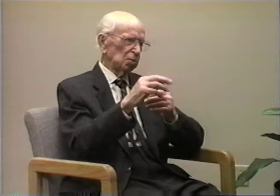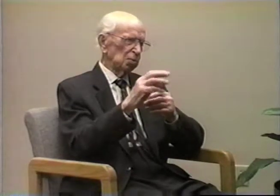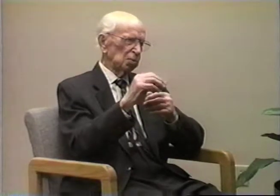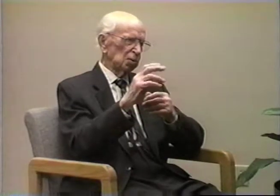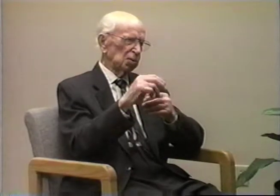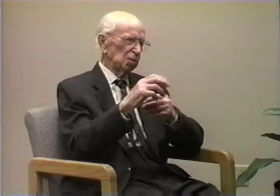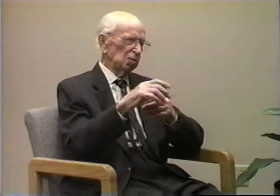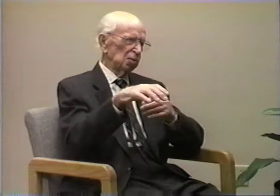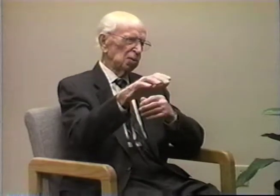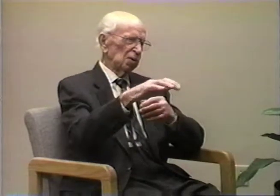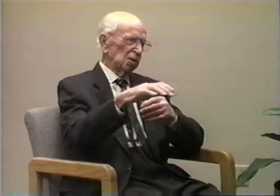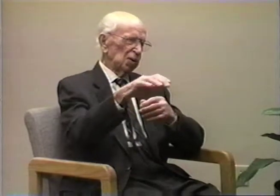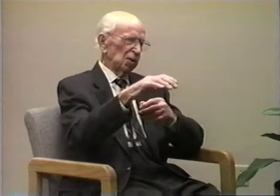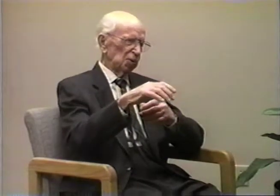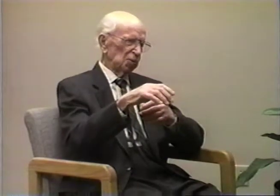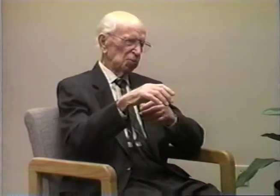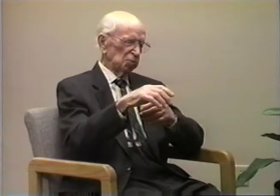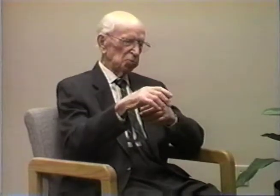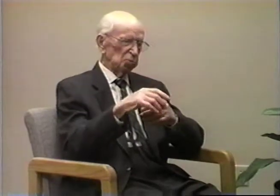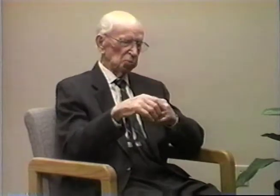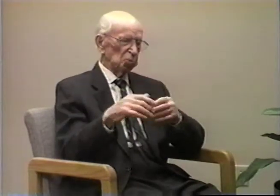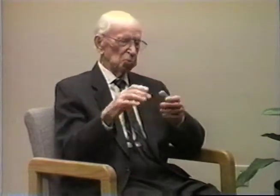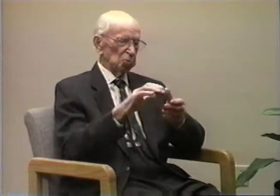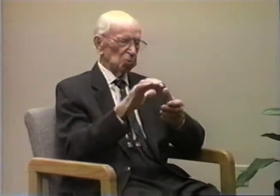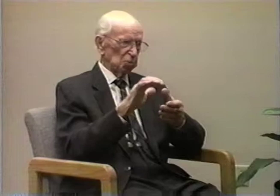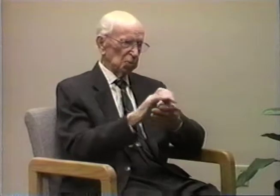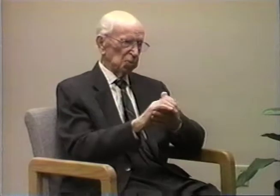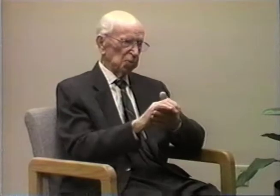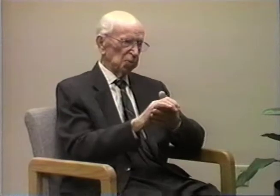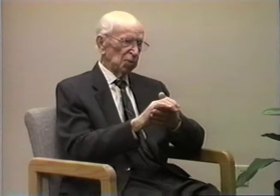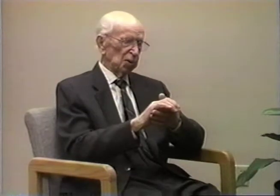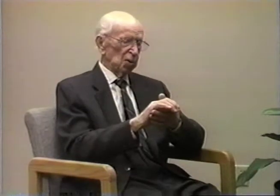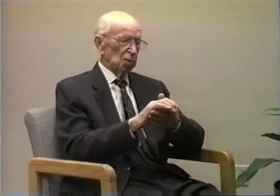farm family in Windom, Minnesota, area.